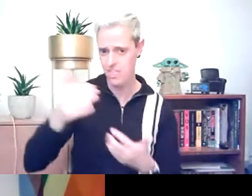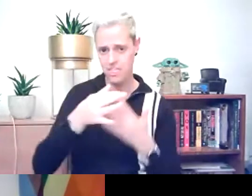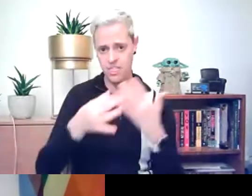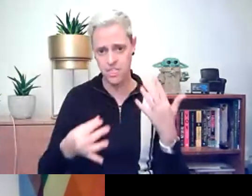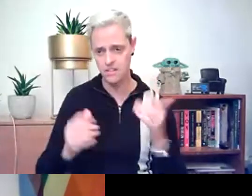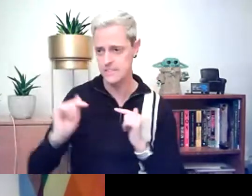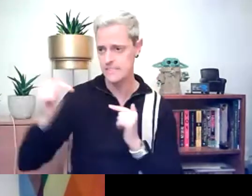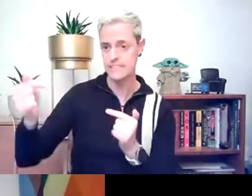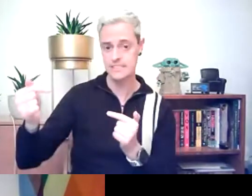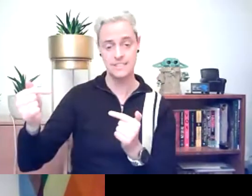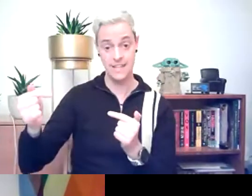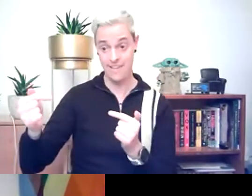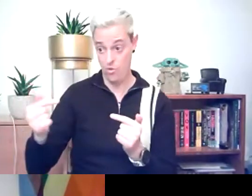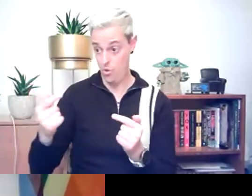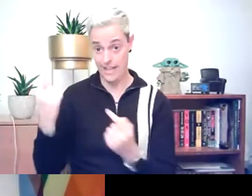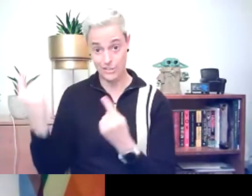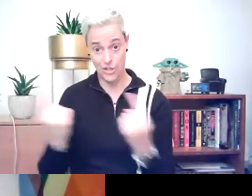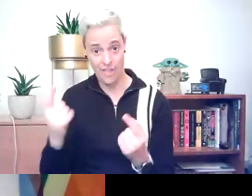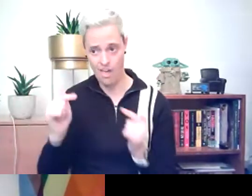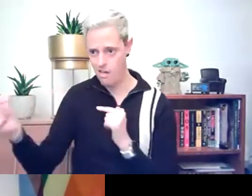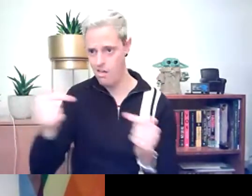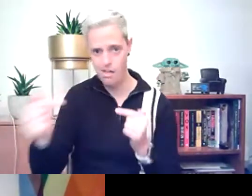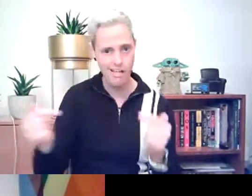are fighting each other and we're fighting against ourselves and against the point of